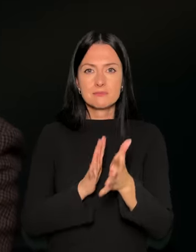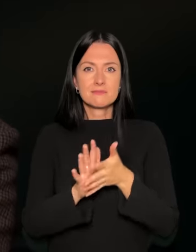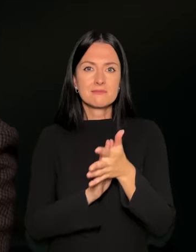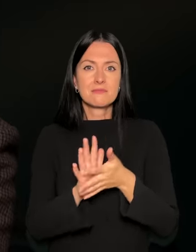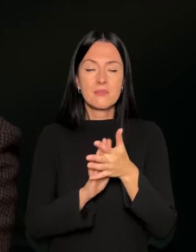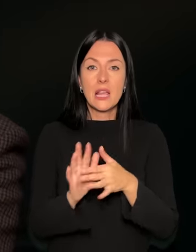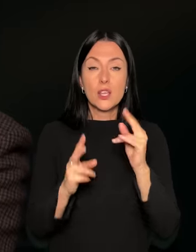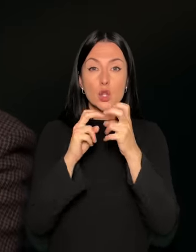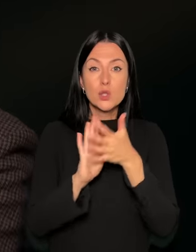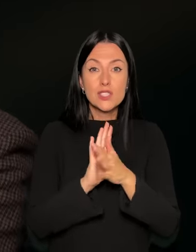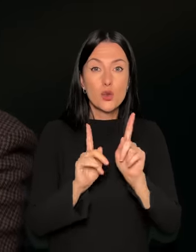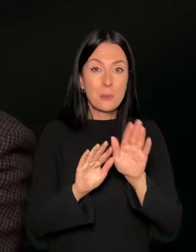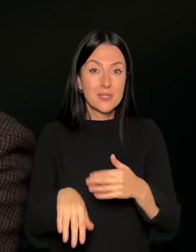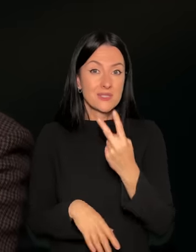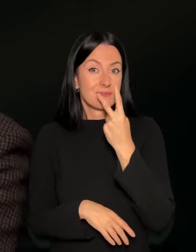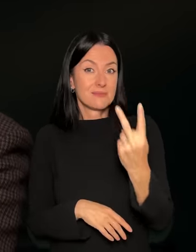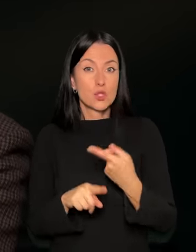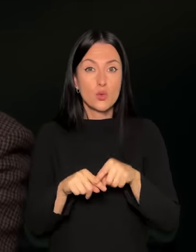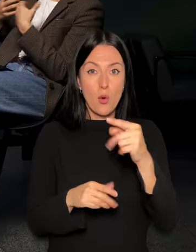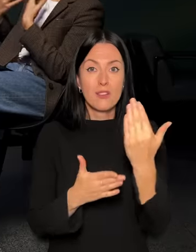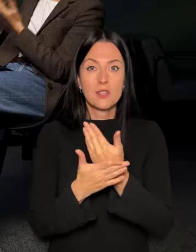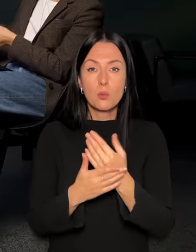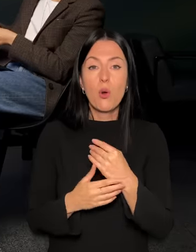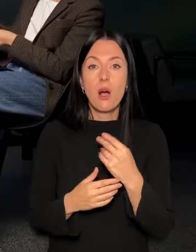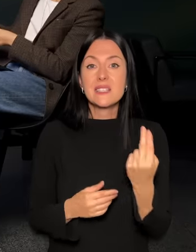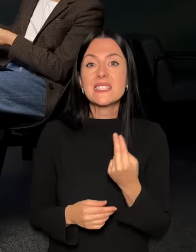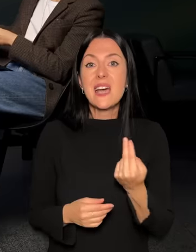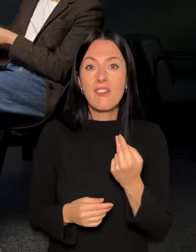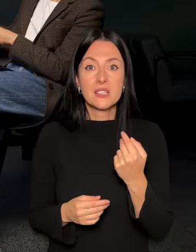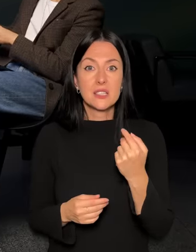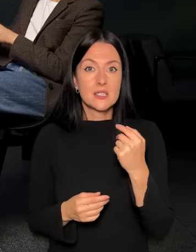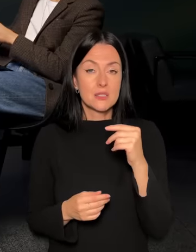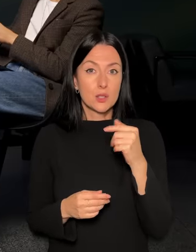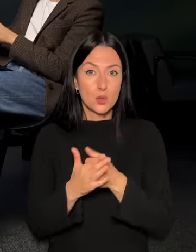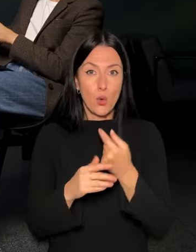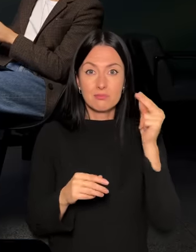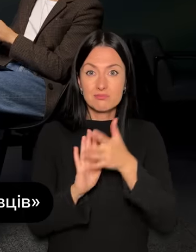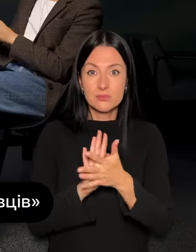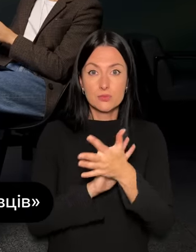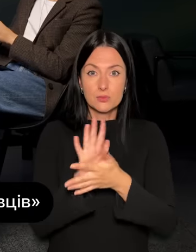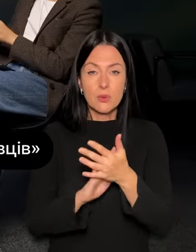Research showed that after watching this movie, interest in learning sign language increased by 250%.